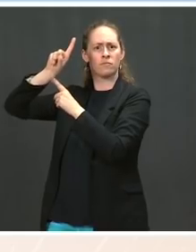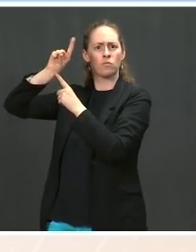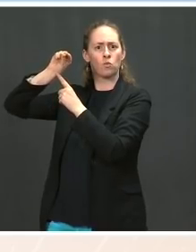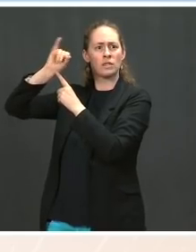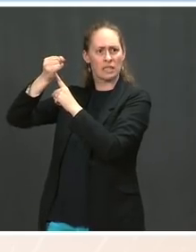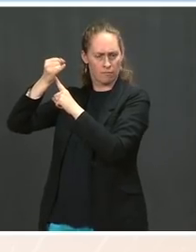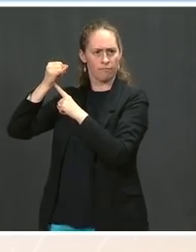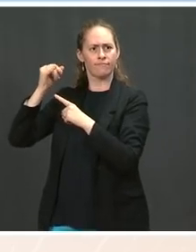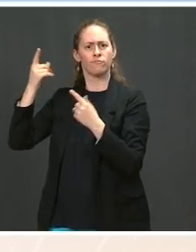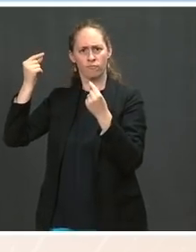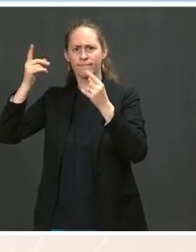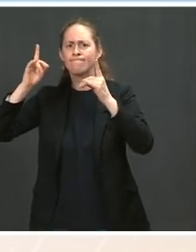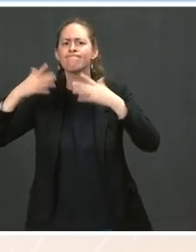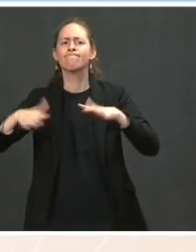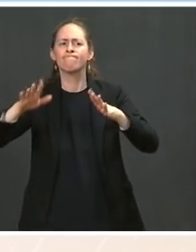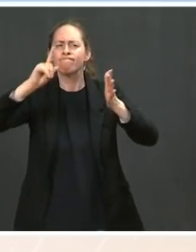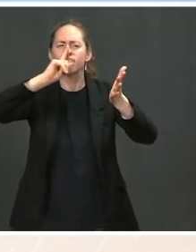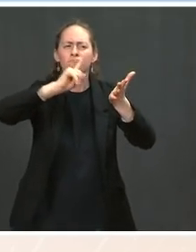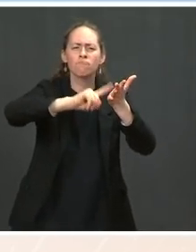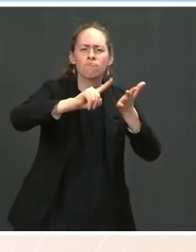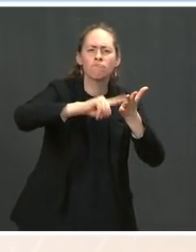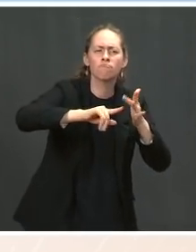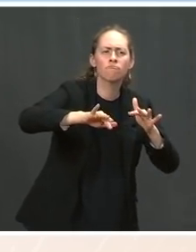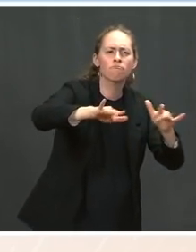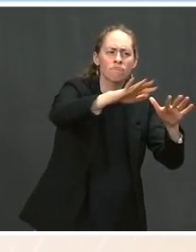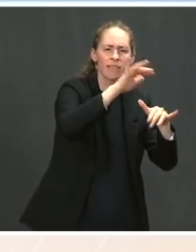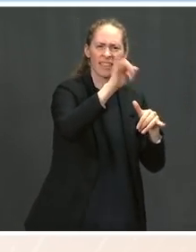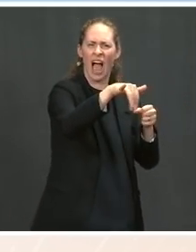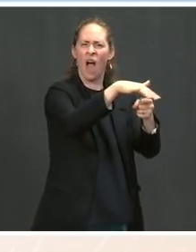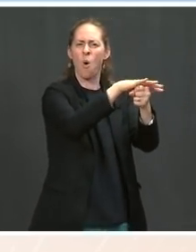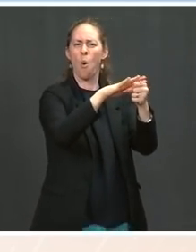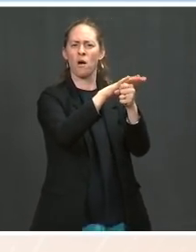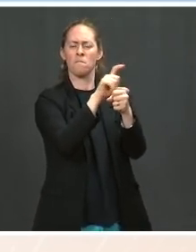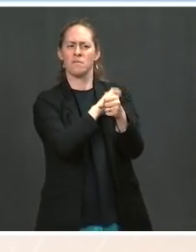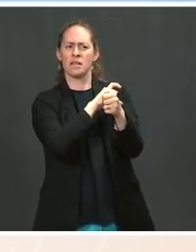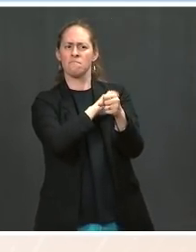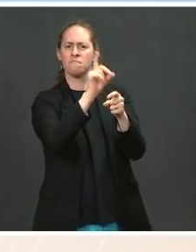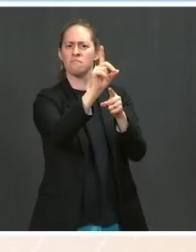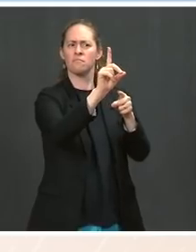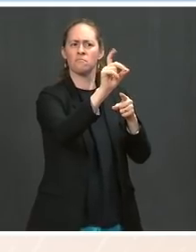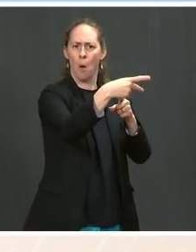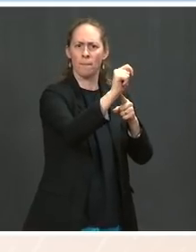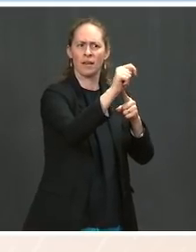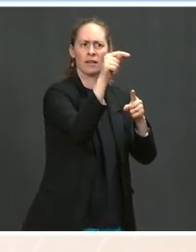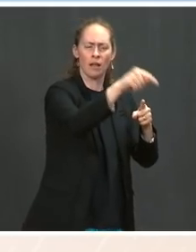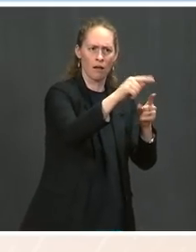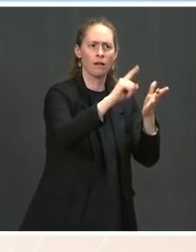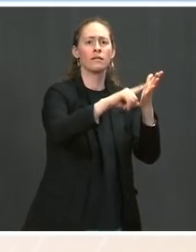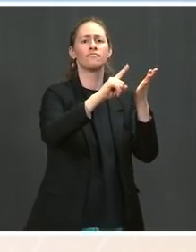Does President Biden plan to reinstate similar pattern-and-practice investigations to identify civil rights and other abuses in training?